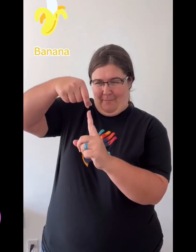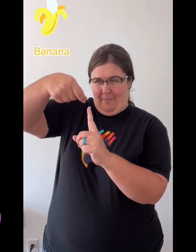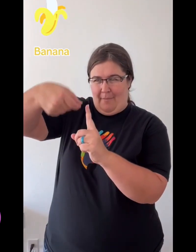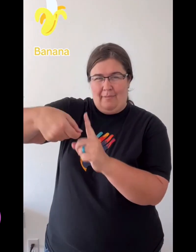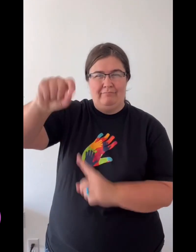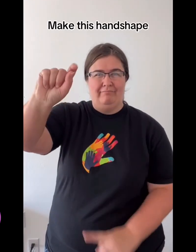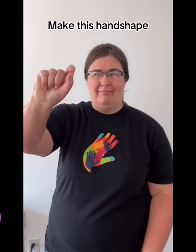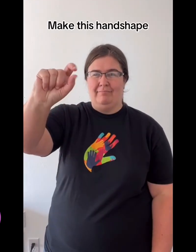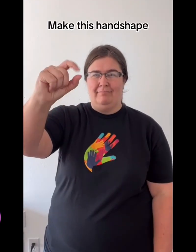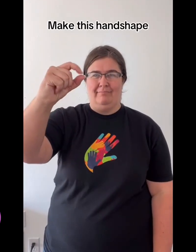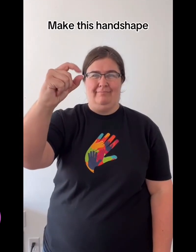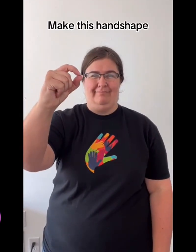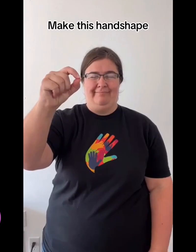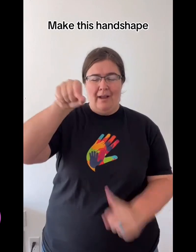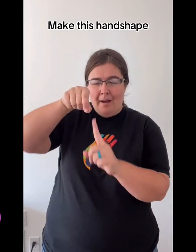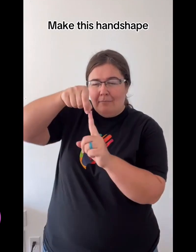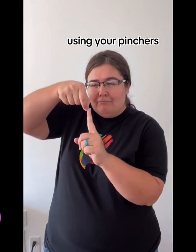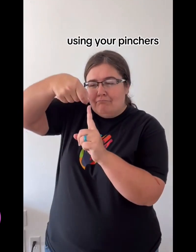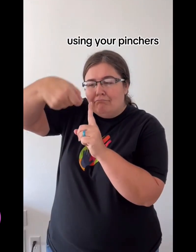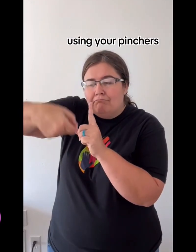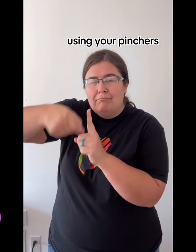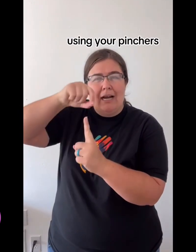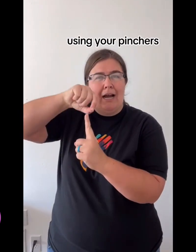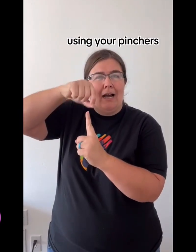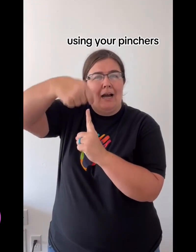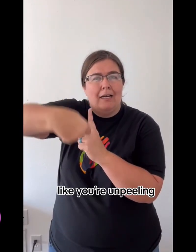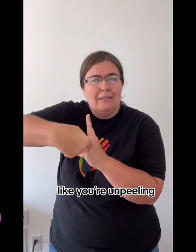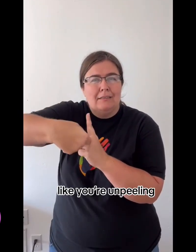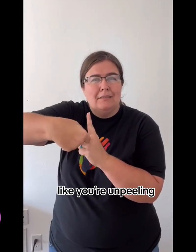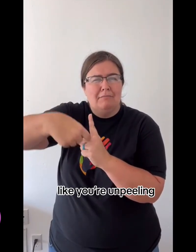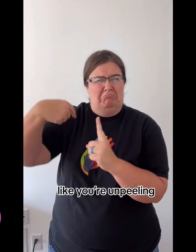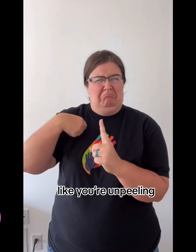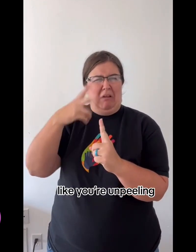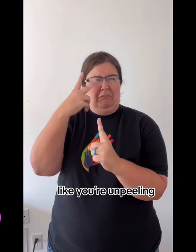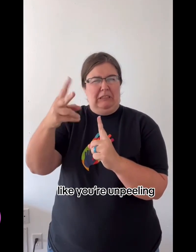Banana: Make this handshape using your pincher like you're unpeeling